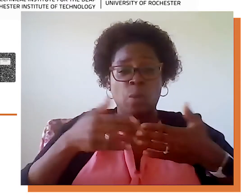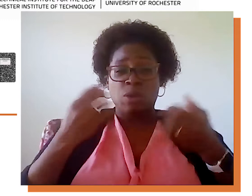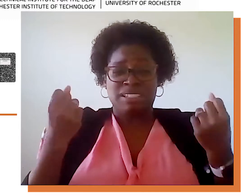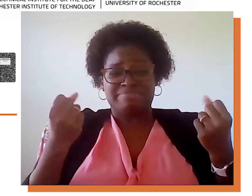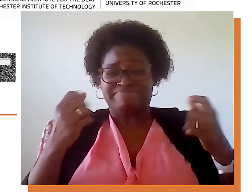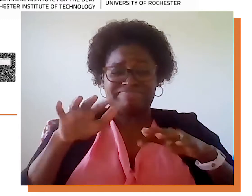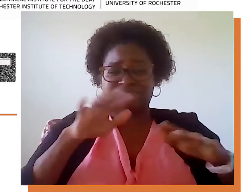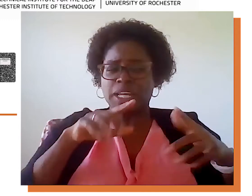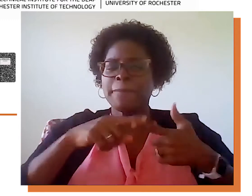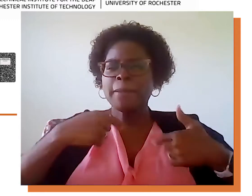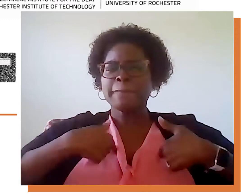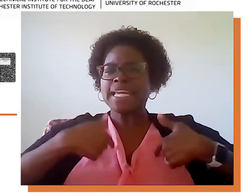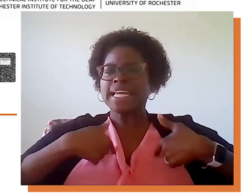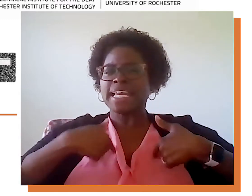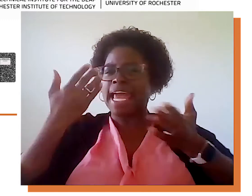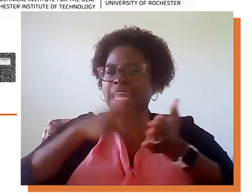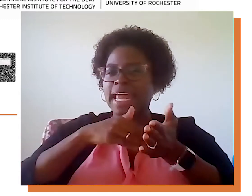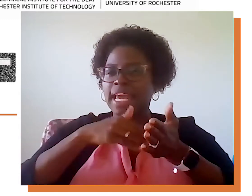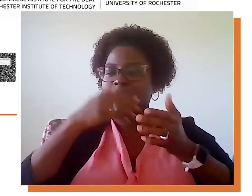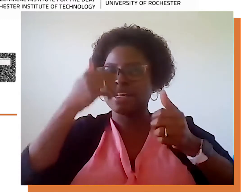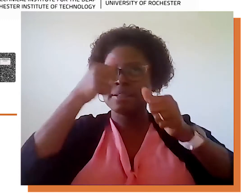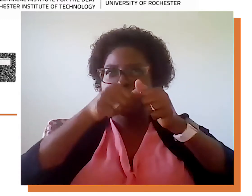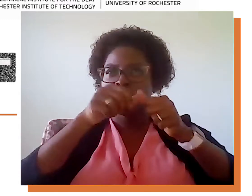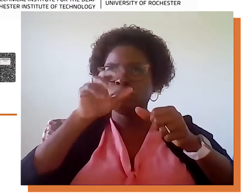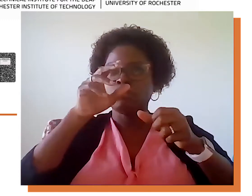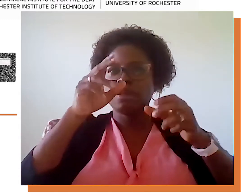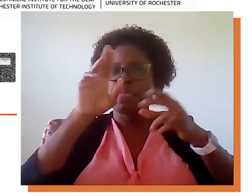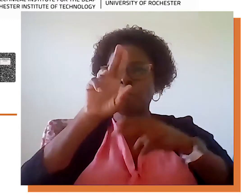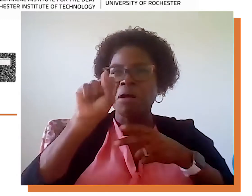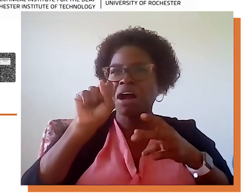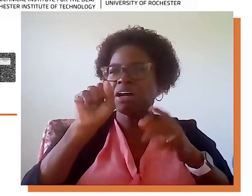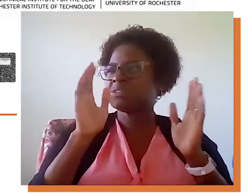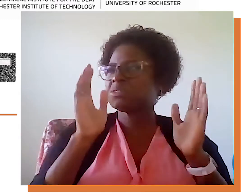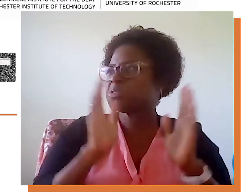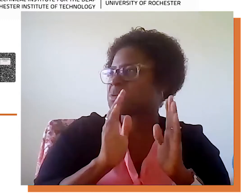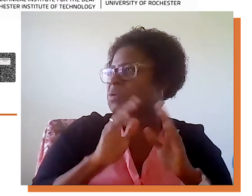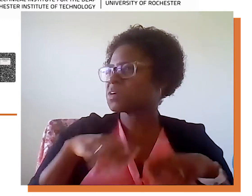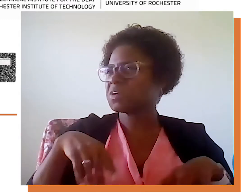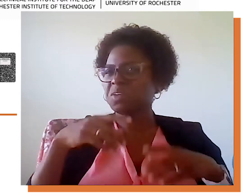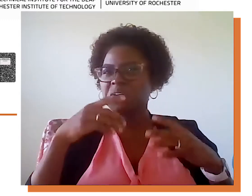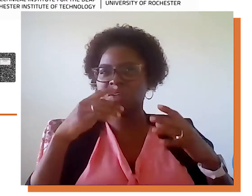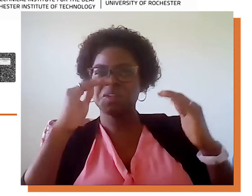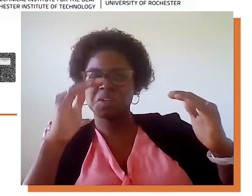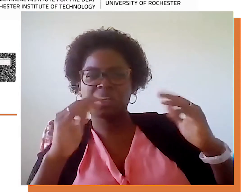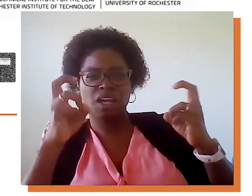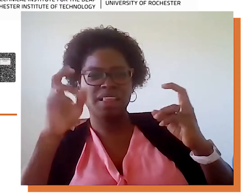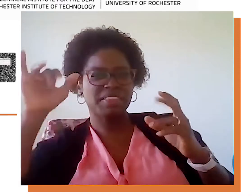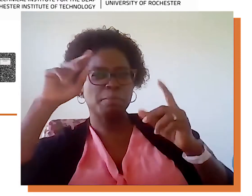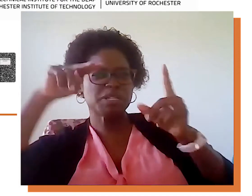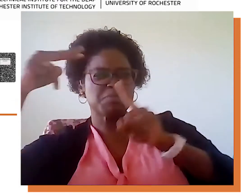because she had some basic signs to communicate with me. But, again, the whole being on the "short bus"